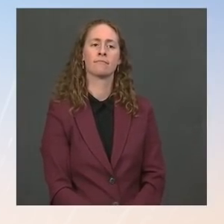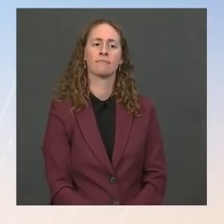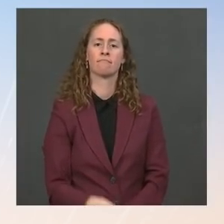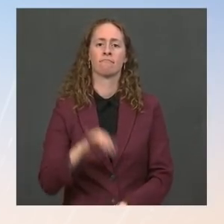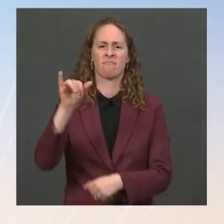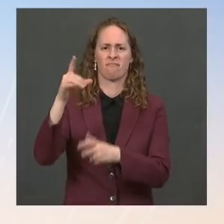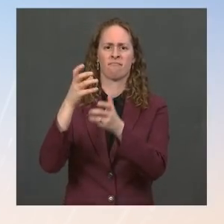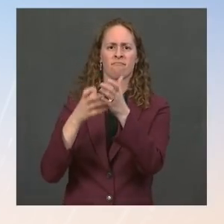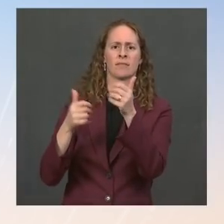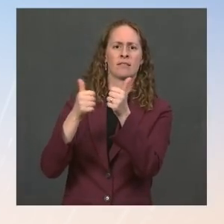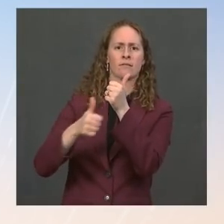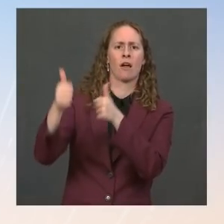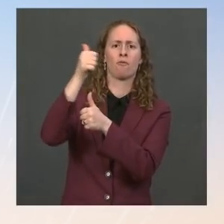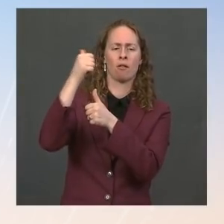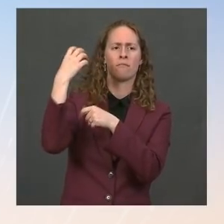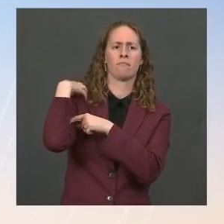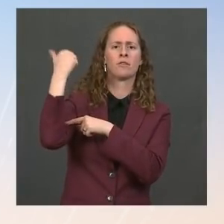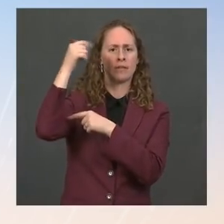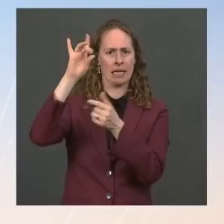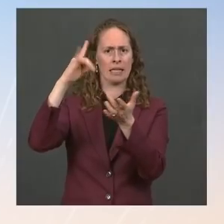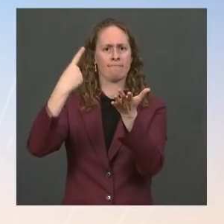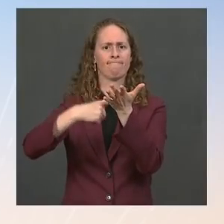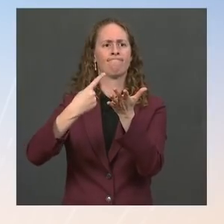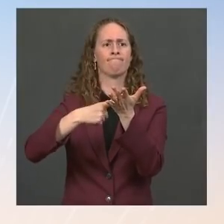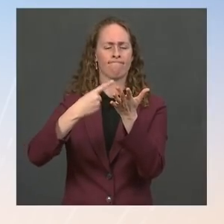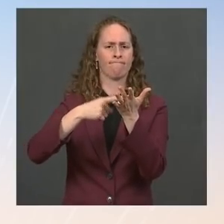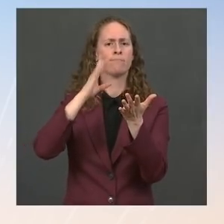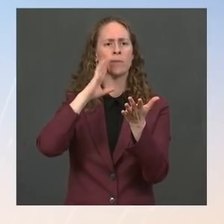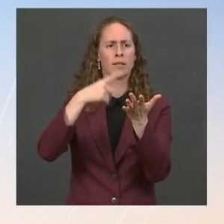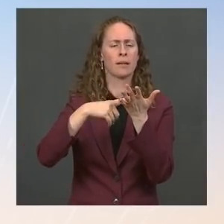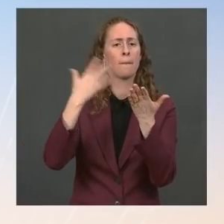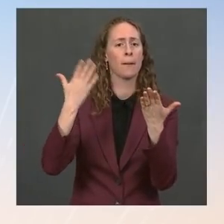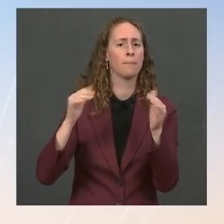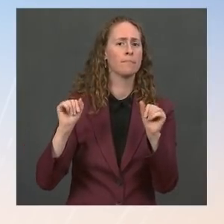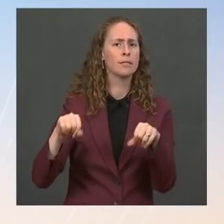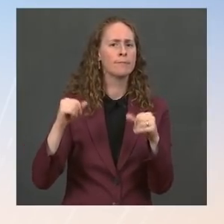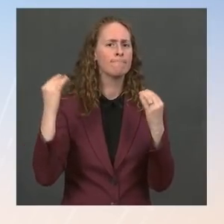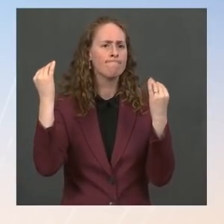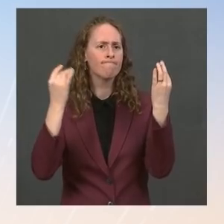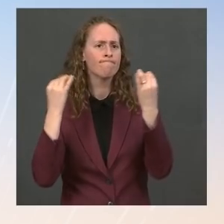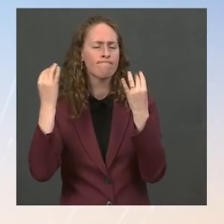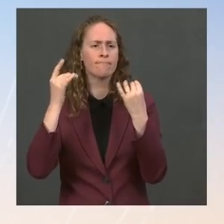And they're exploring that option from the Department of Defense. But I'd really point you to them. The Press: And then one more thing on the --